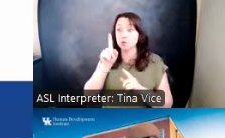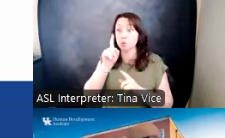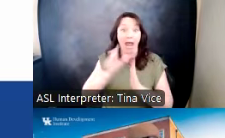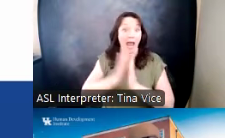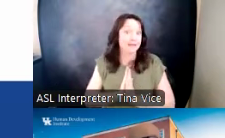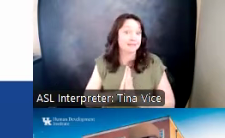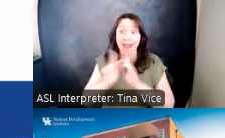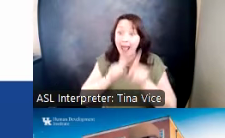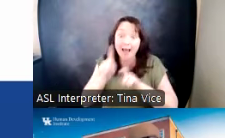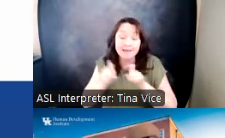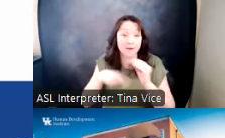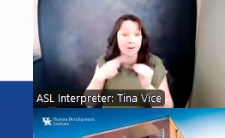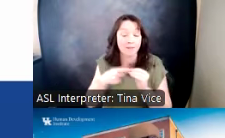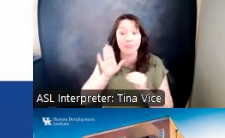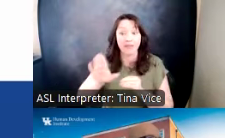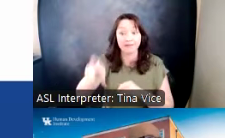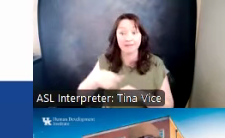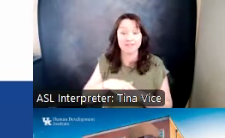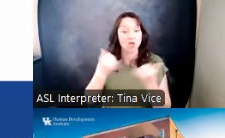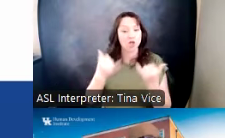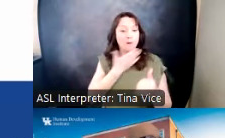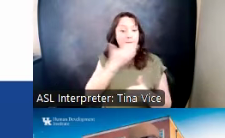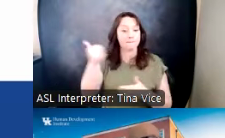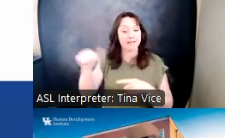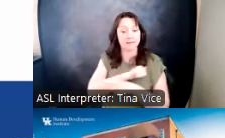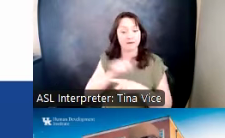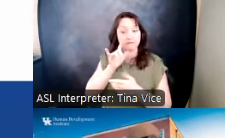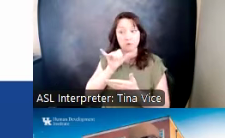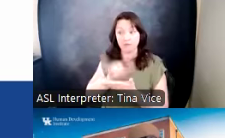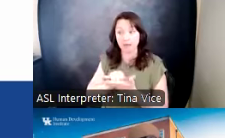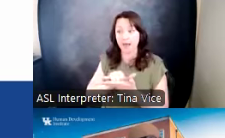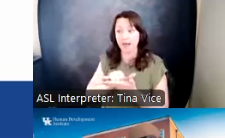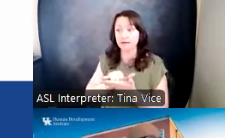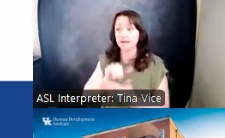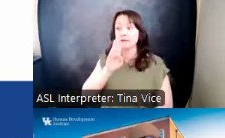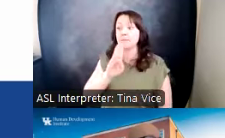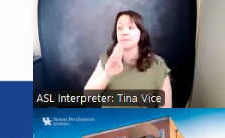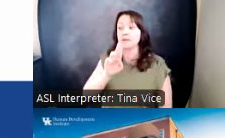the current best practice for that are the uh the Burfist or the American Community Survey measure questions. Uh